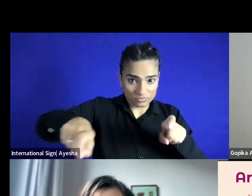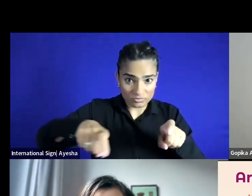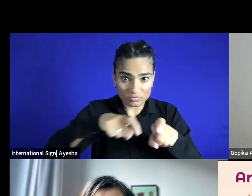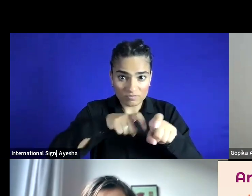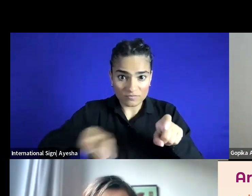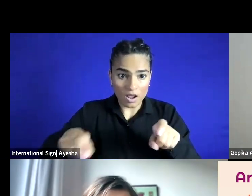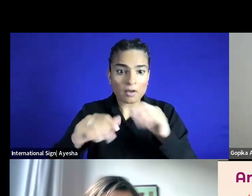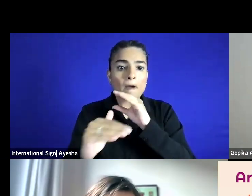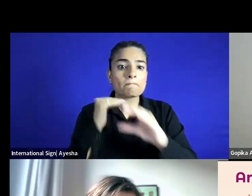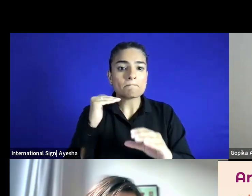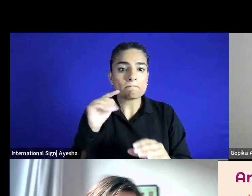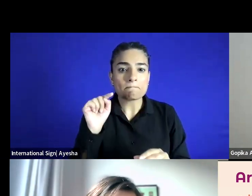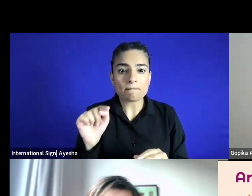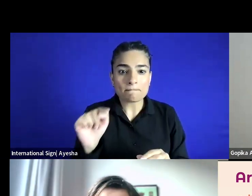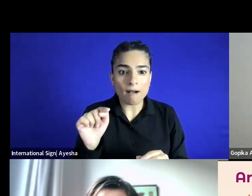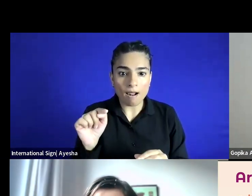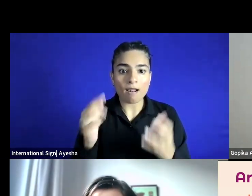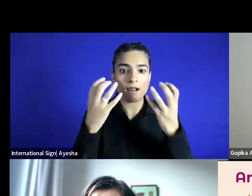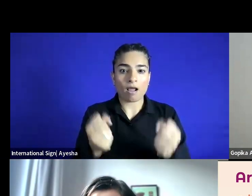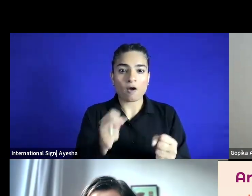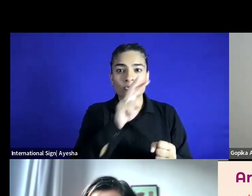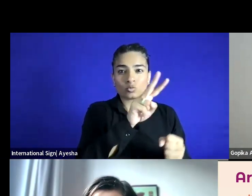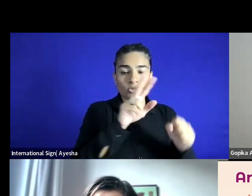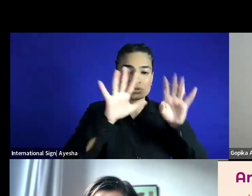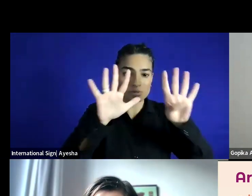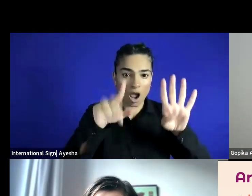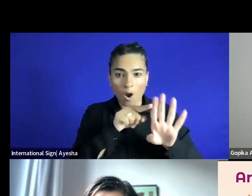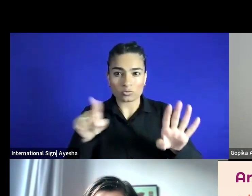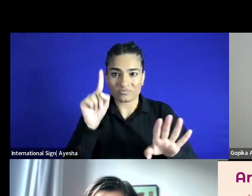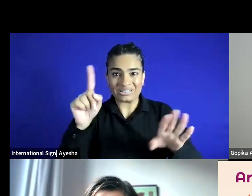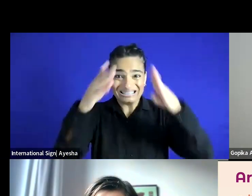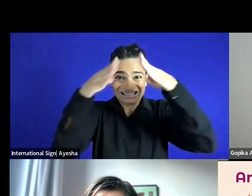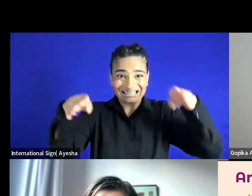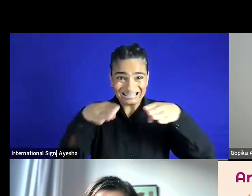ensuring that we have your details to go through the fast track for immigration.